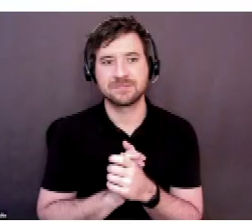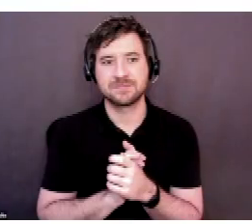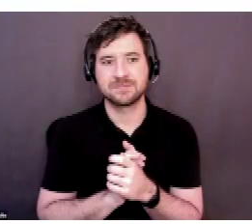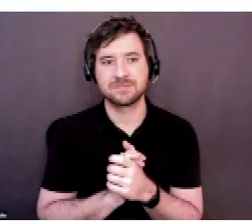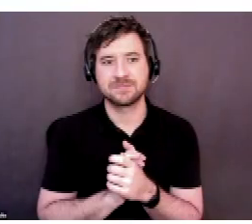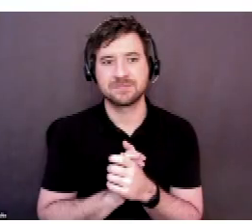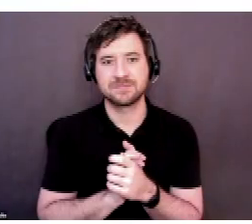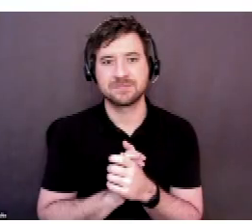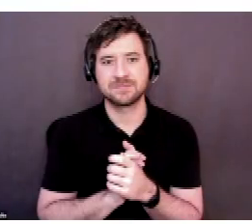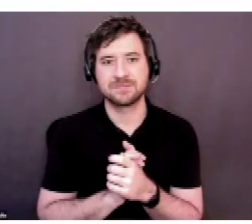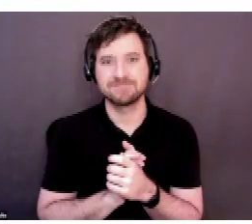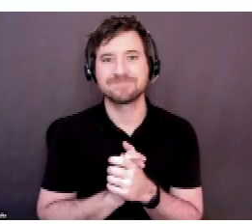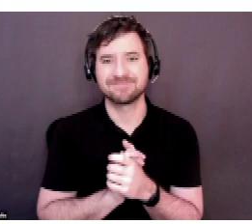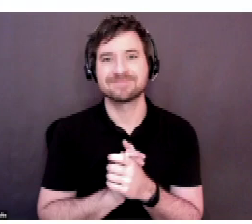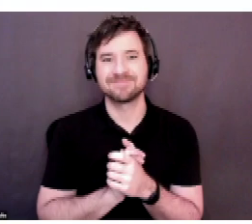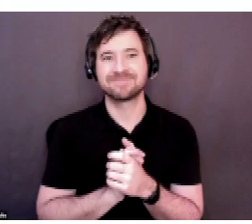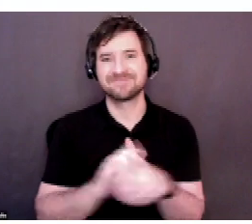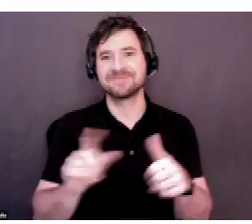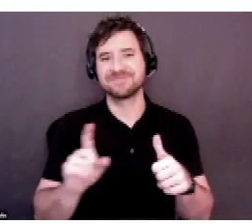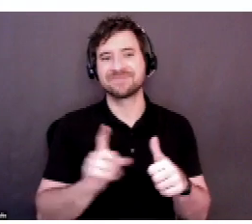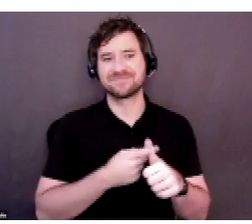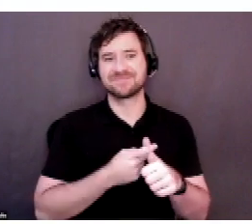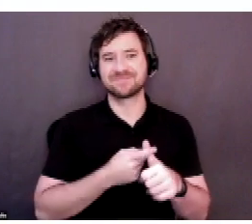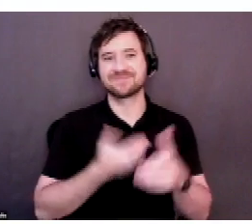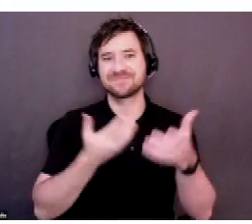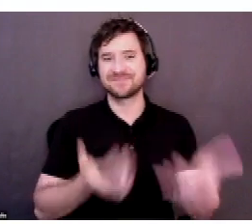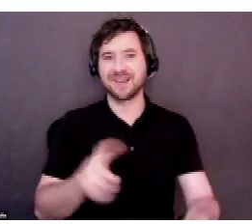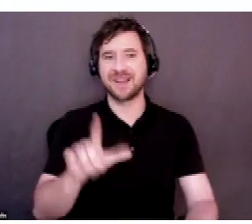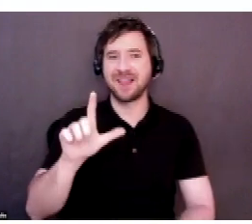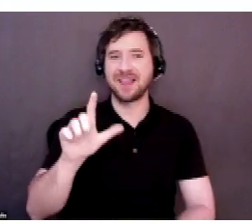First of all, this is Laura's lovely family.